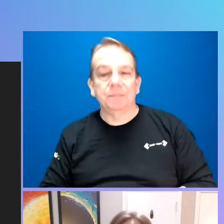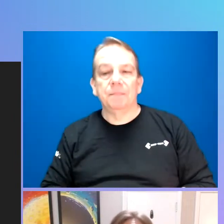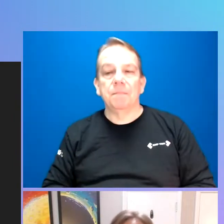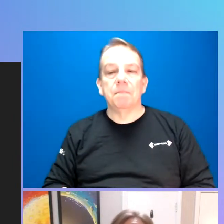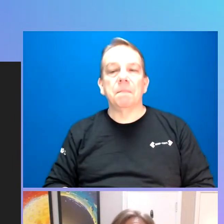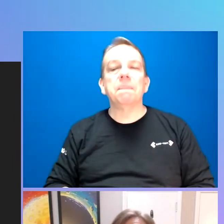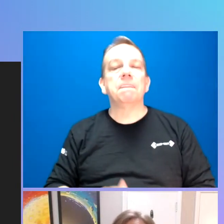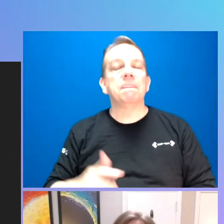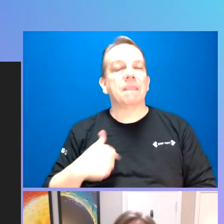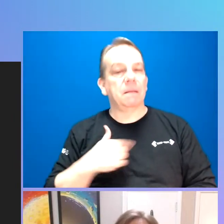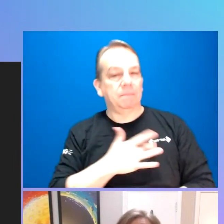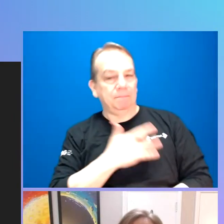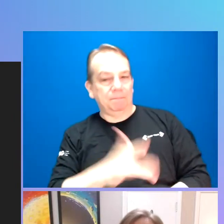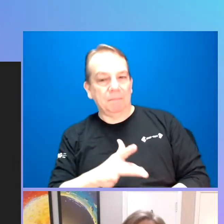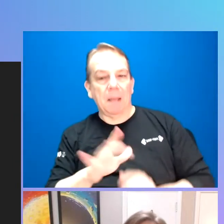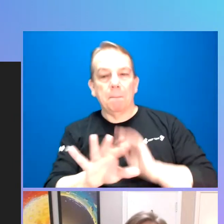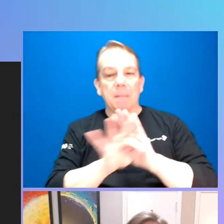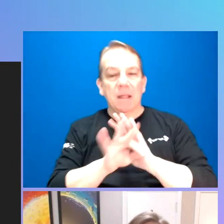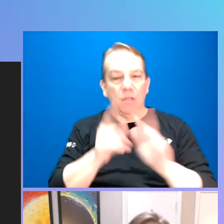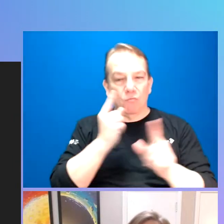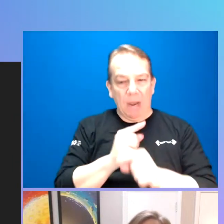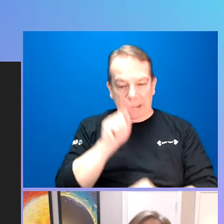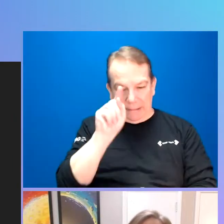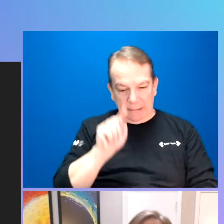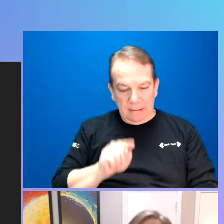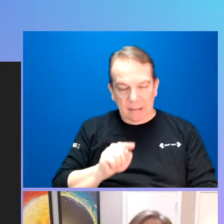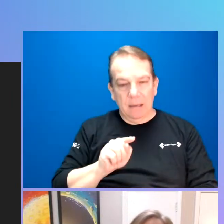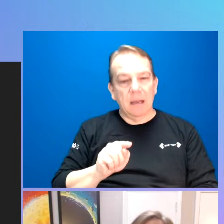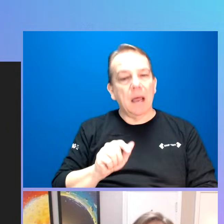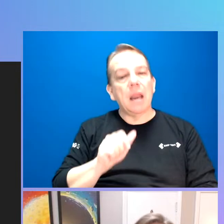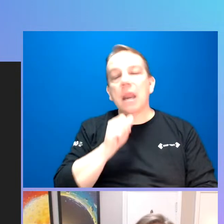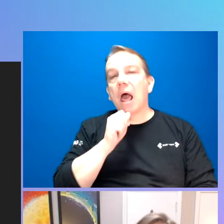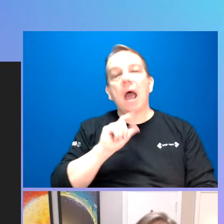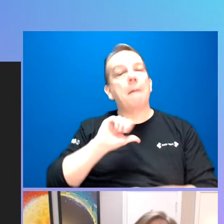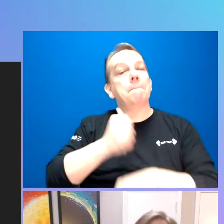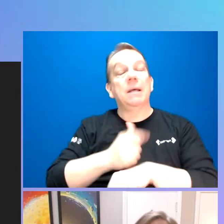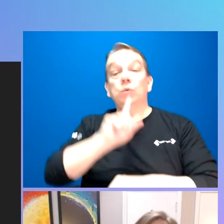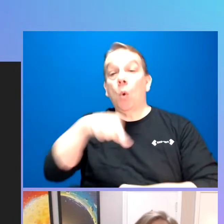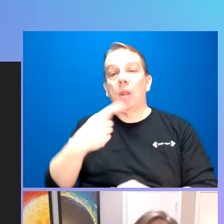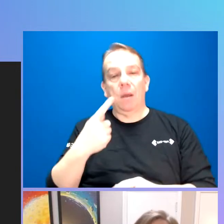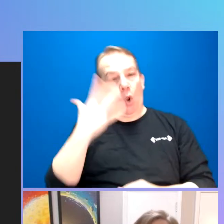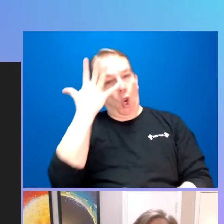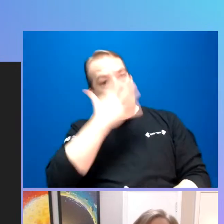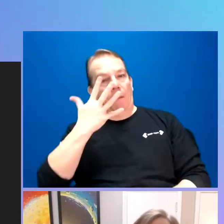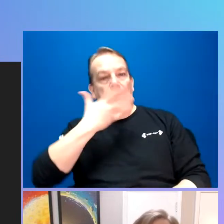going to be mindful to use the right component, not just based on its appearance, but also